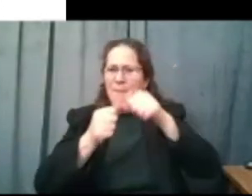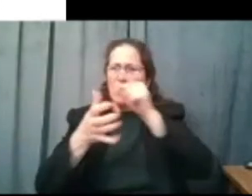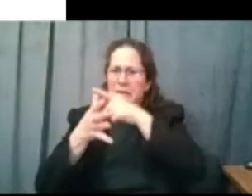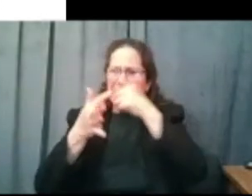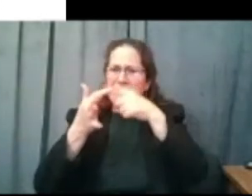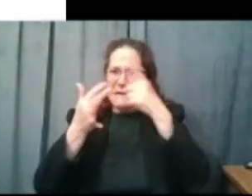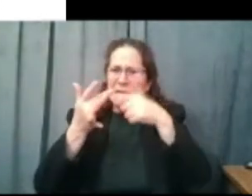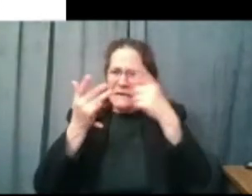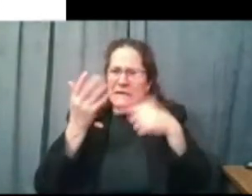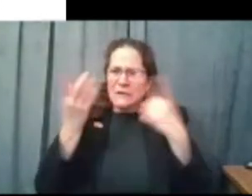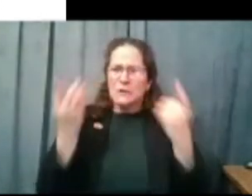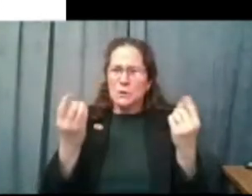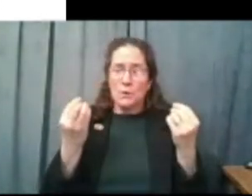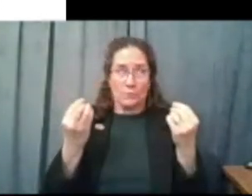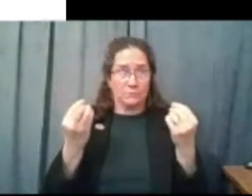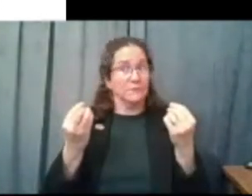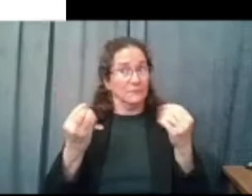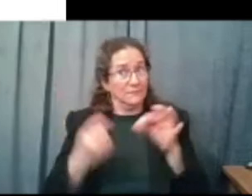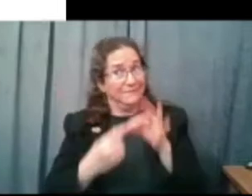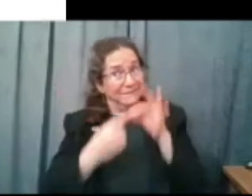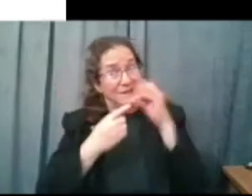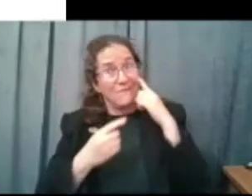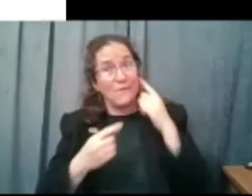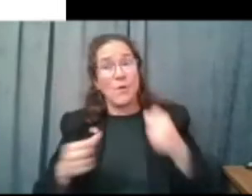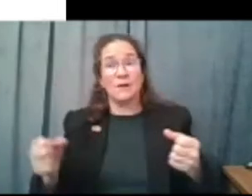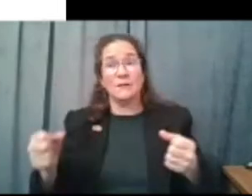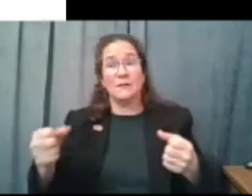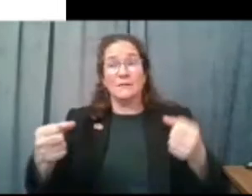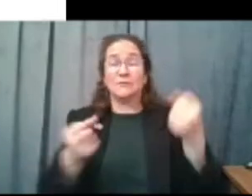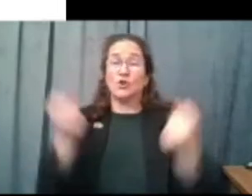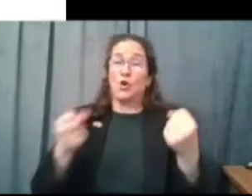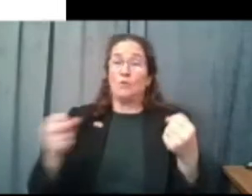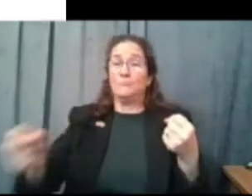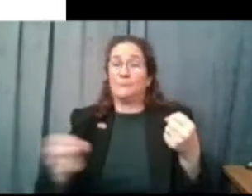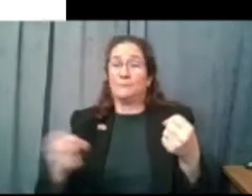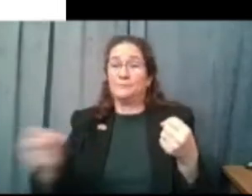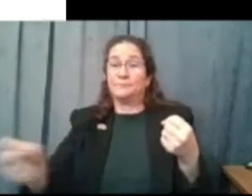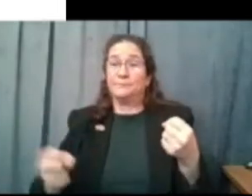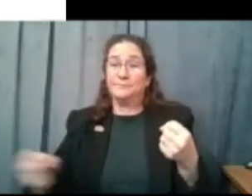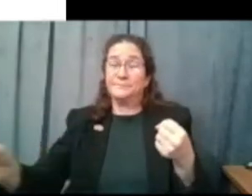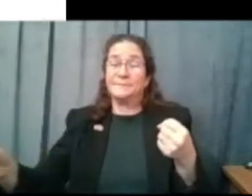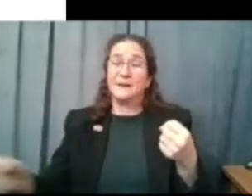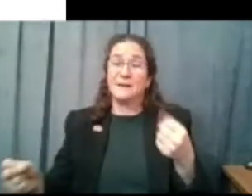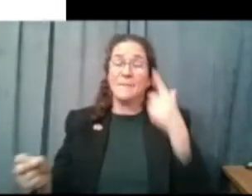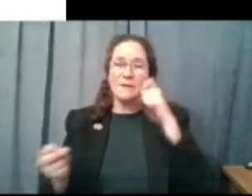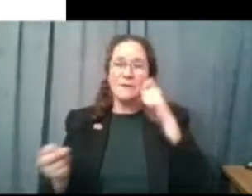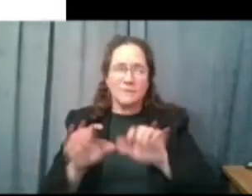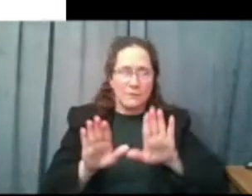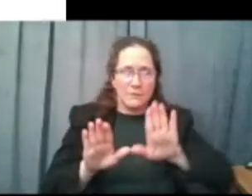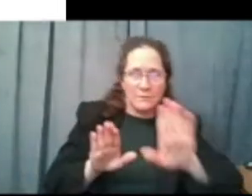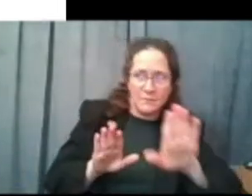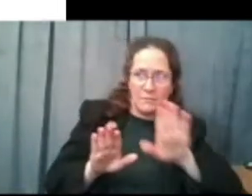you're shifting and pushing the clutch, and you got the brake and you got the gas pedal, you got all those different things going on, you know.